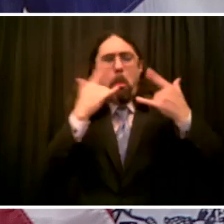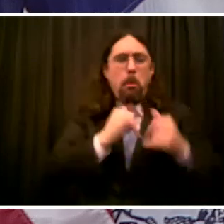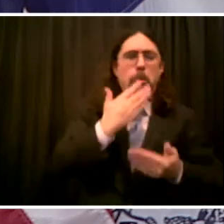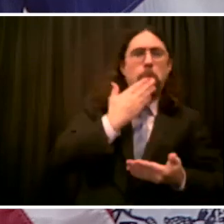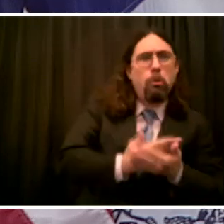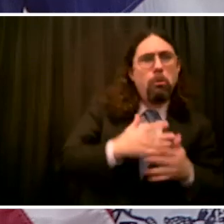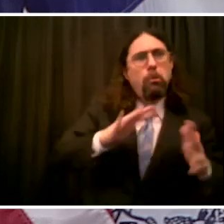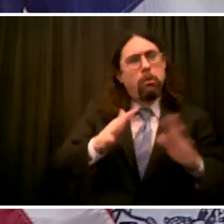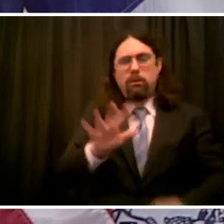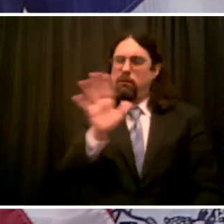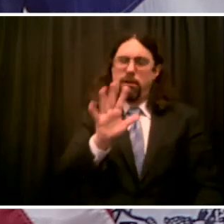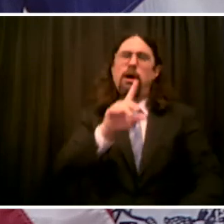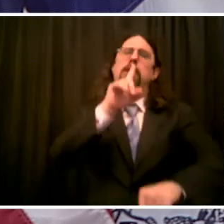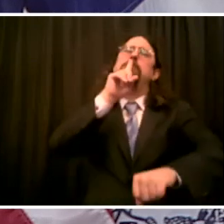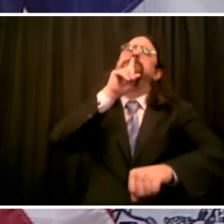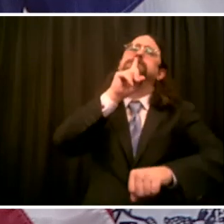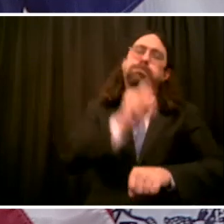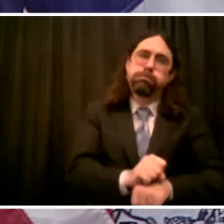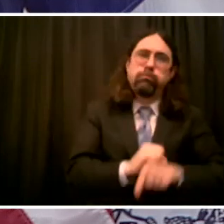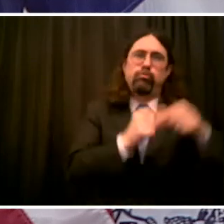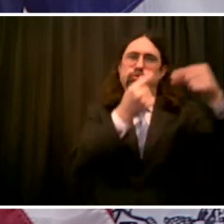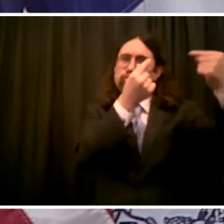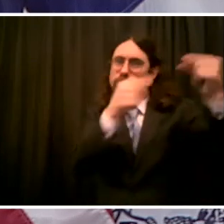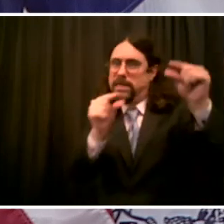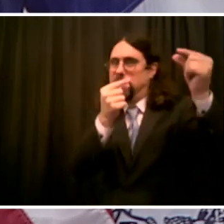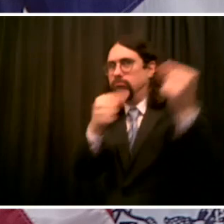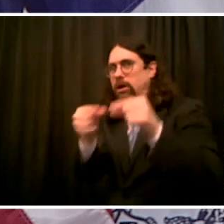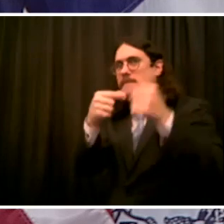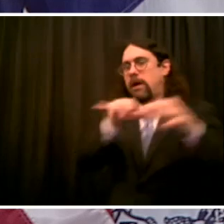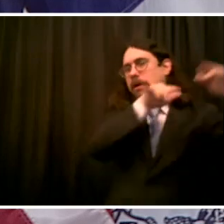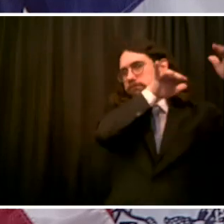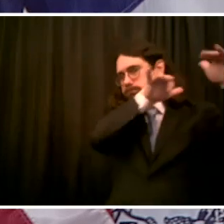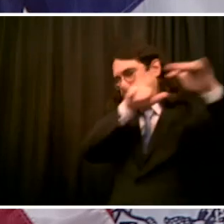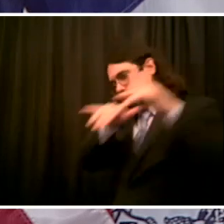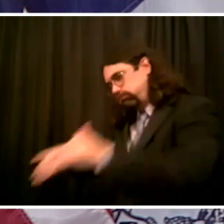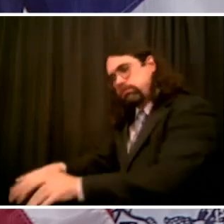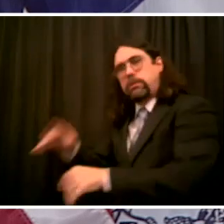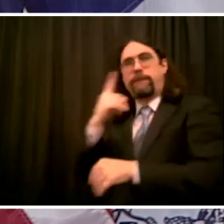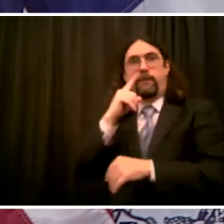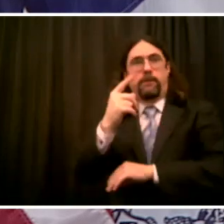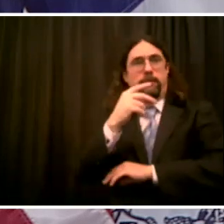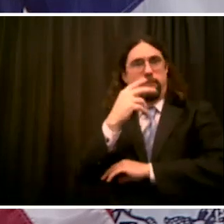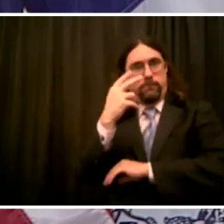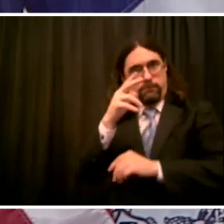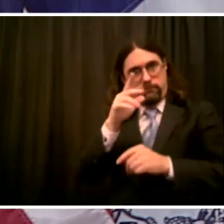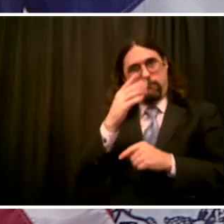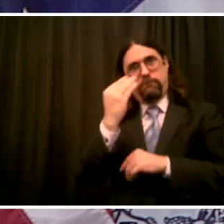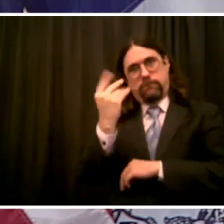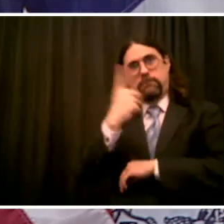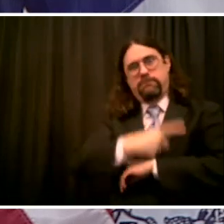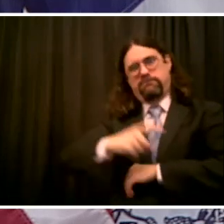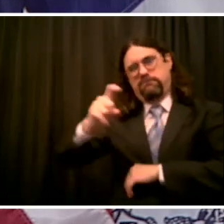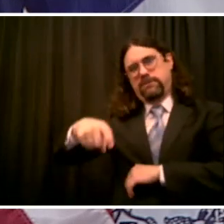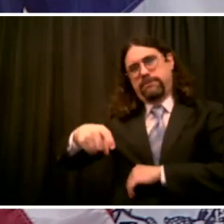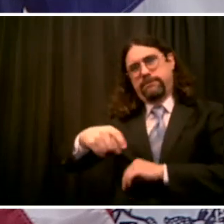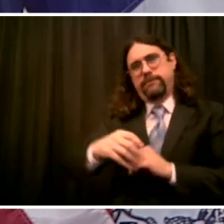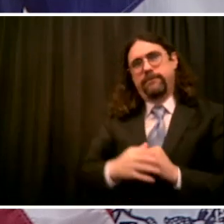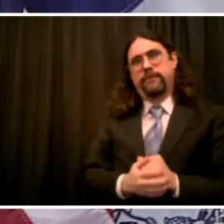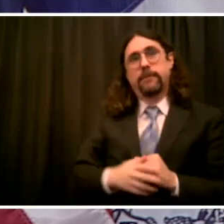WE WANT TO SEE ALL OF THEBO AVE ACHIEVE D. BY DEINFIIOTN, THAT'S GOING TO PUT US INTO JUNE. NOW, THERE'S NO